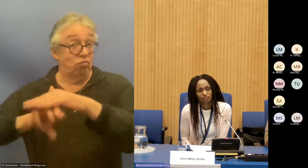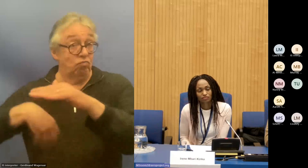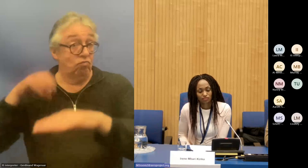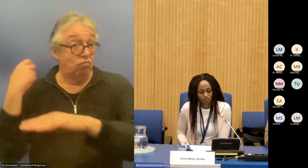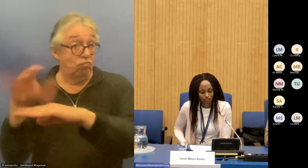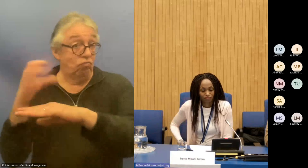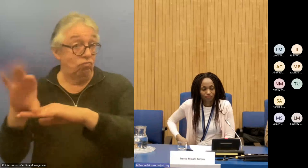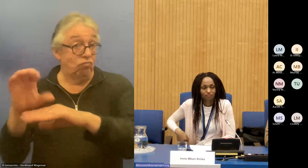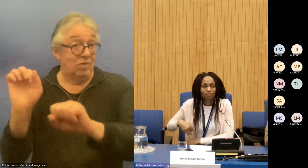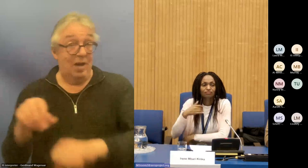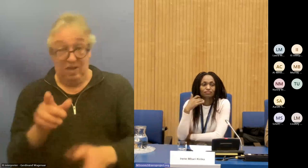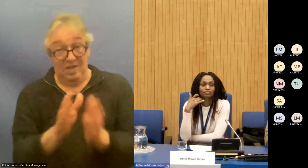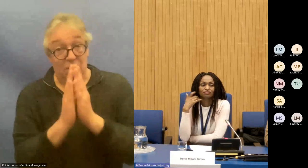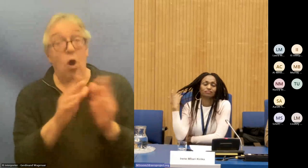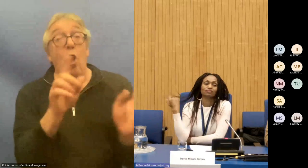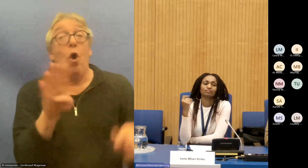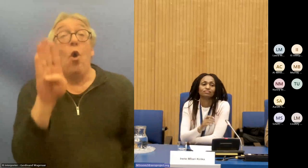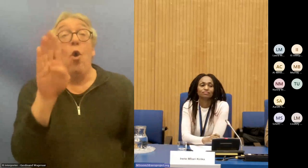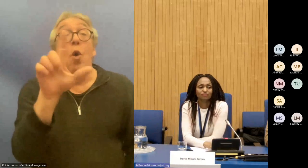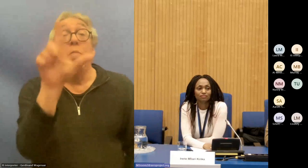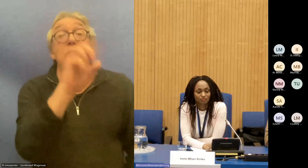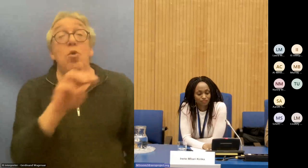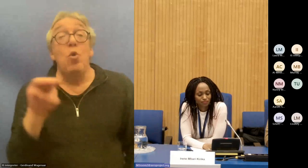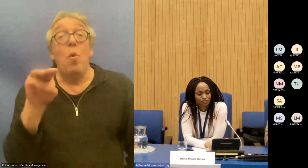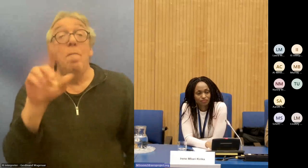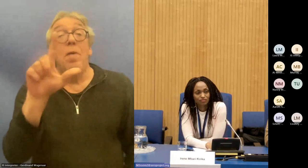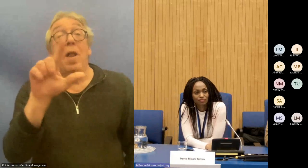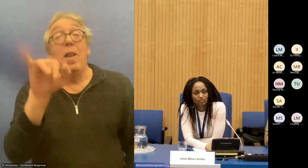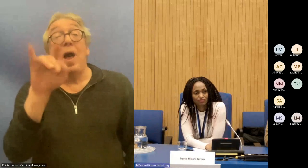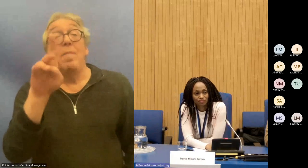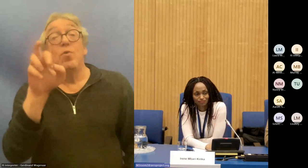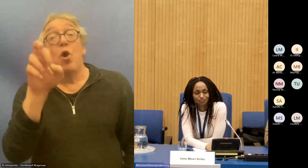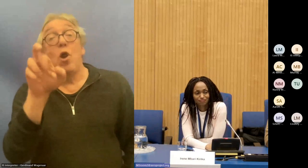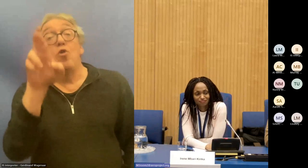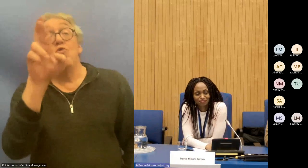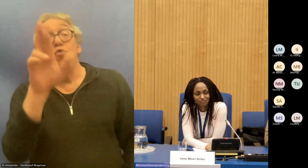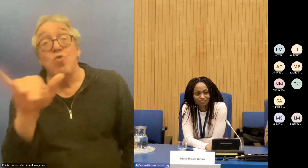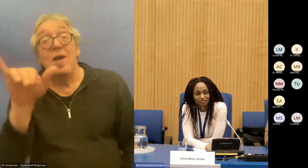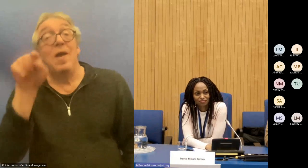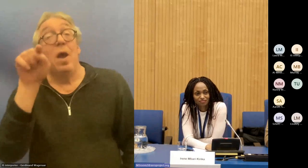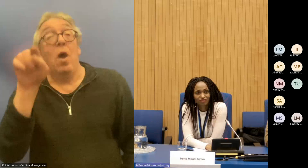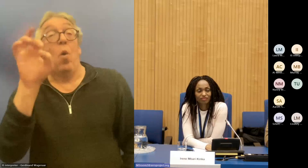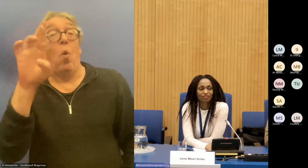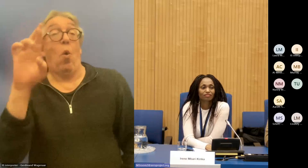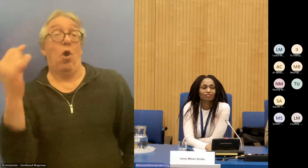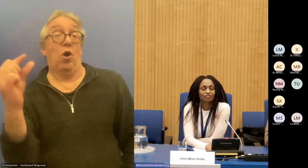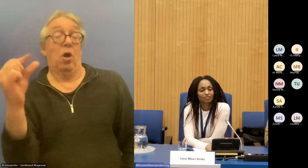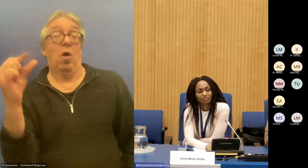platform, it's the bloomlibrary.org. Or you can contact me if you have issues getting out. We've